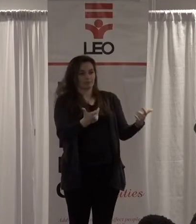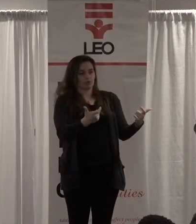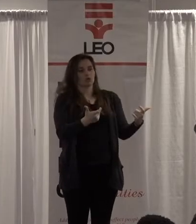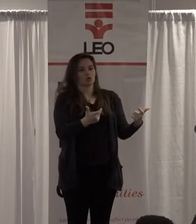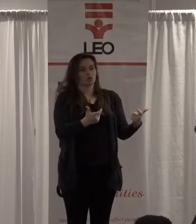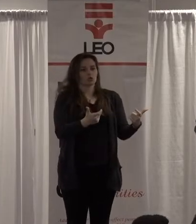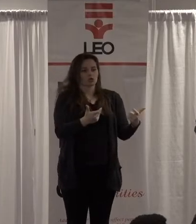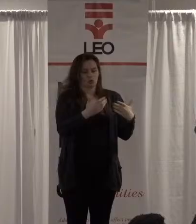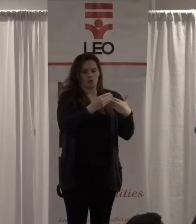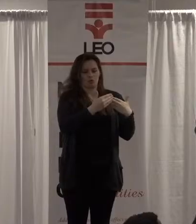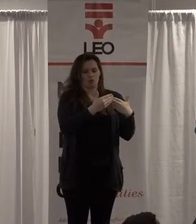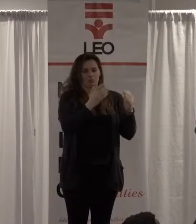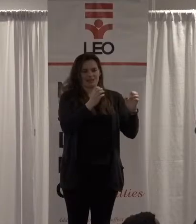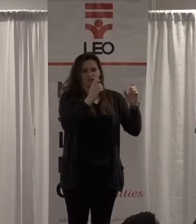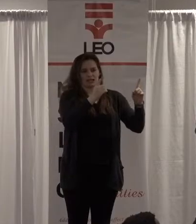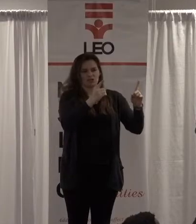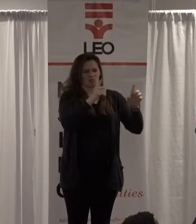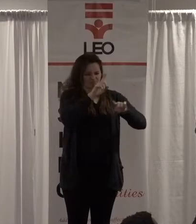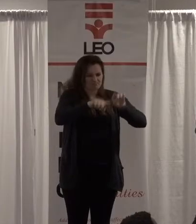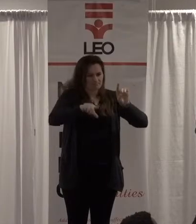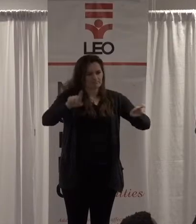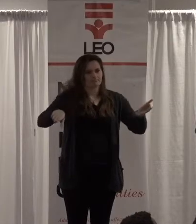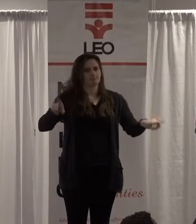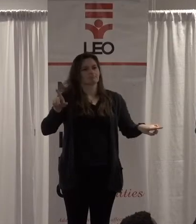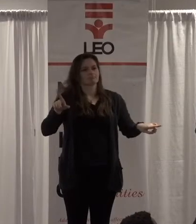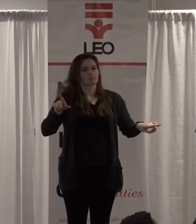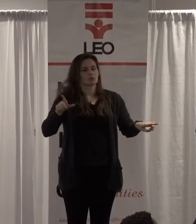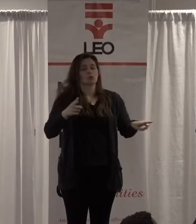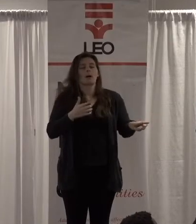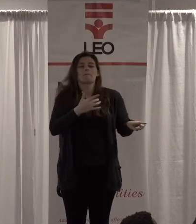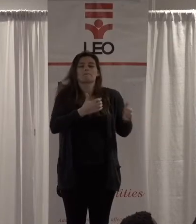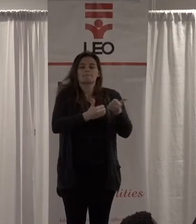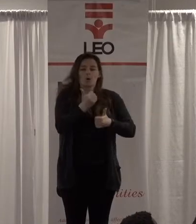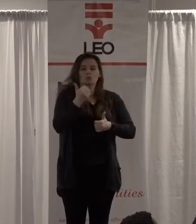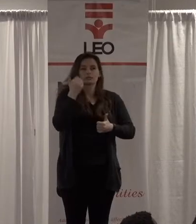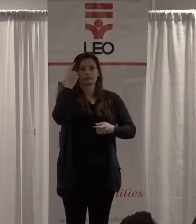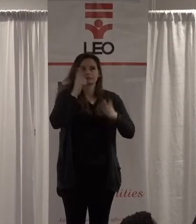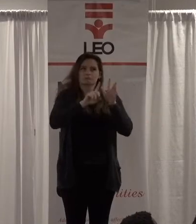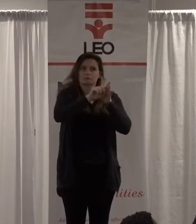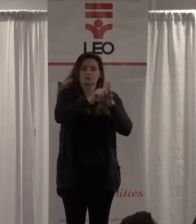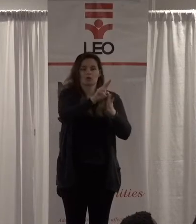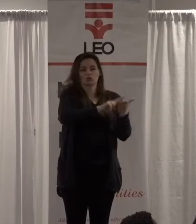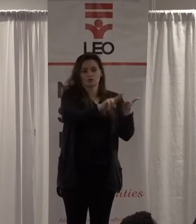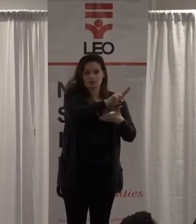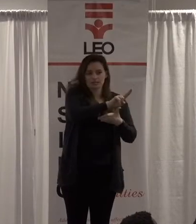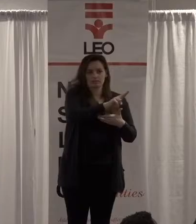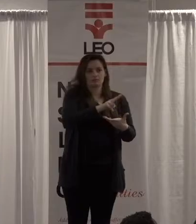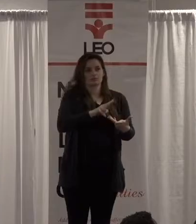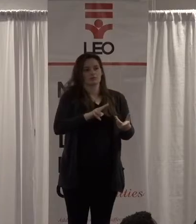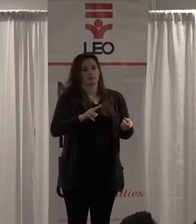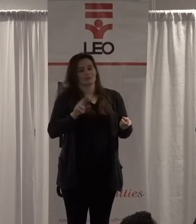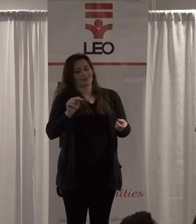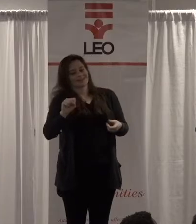WE CERTAINLY HAVE UNIVERSITIES WHICH IS TOP OF MIND FOR EVERYBODY, NOVA SCOTIA COMMUNITY COLLEGE, OUR PRIVATE CAREER COLLEGES